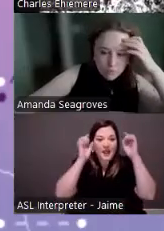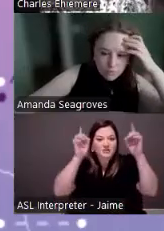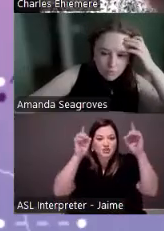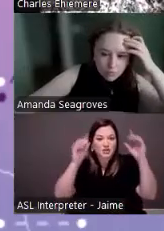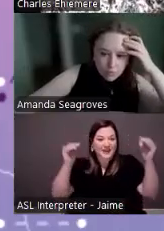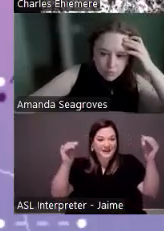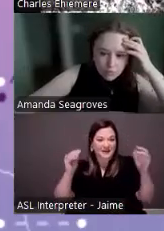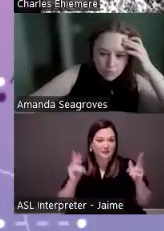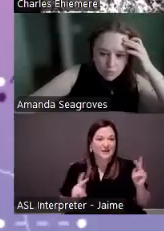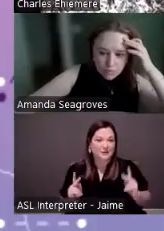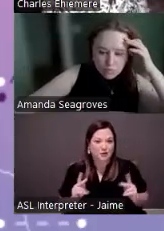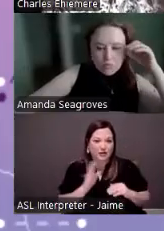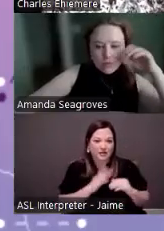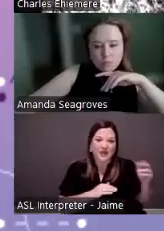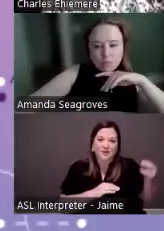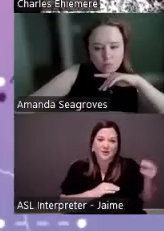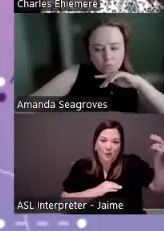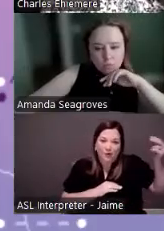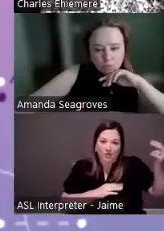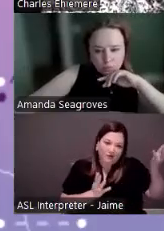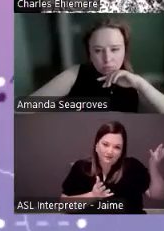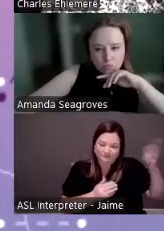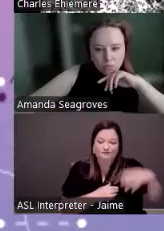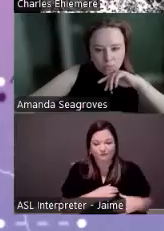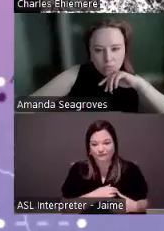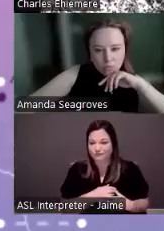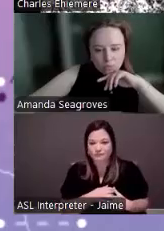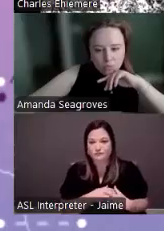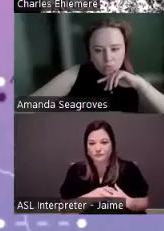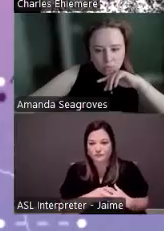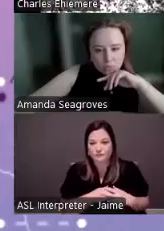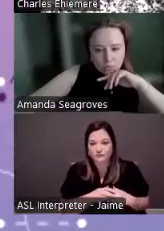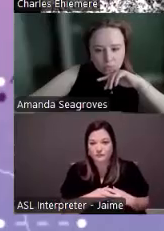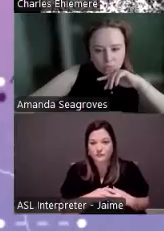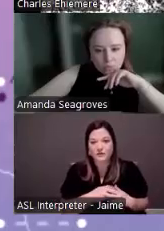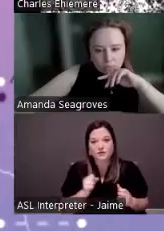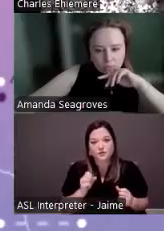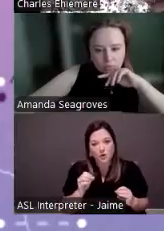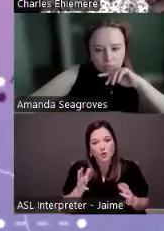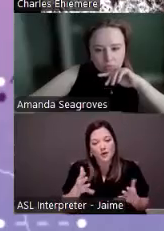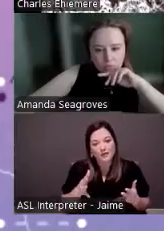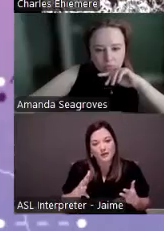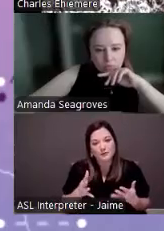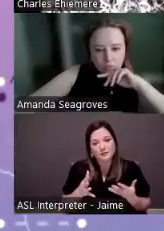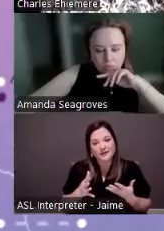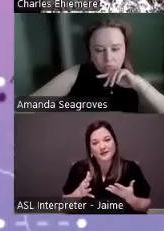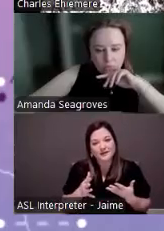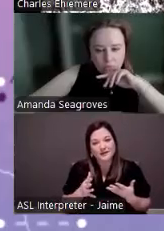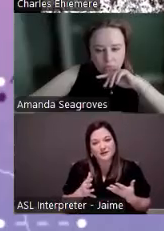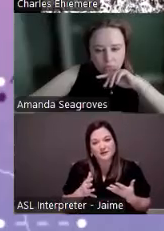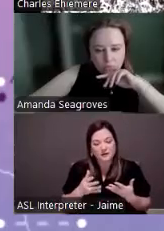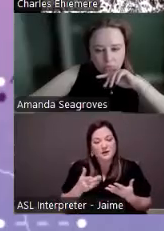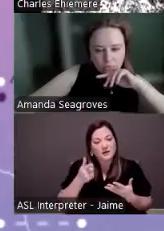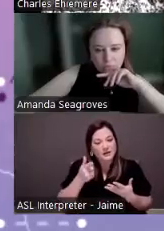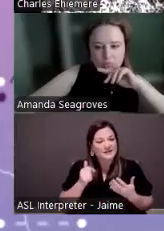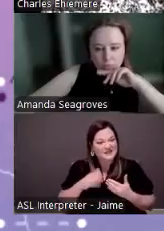So it's also somewhat easy for you to also interact at that level to also get